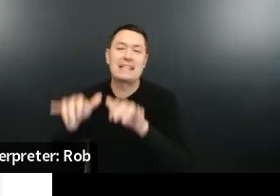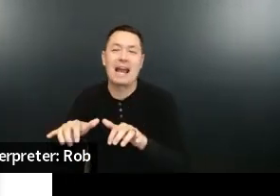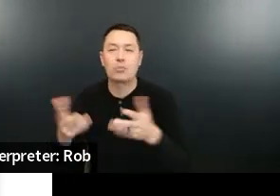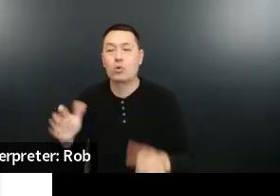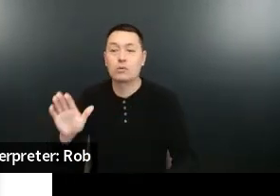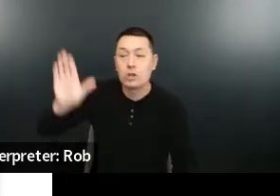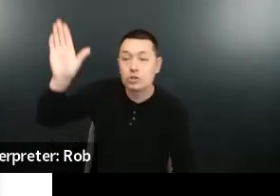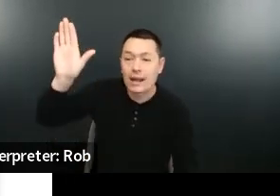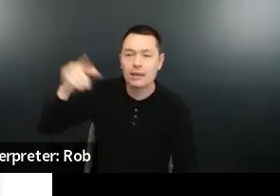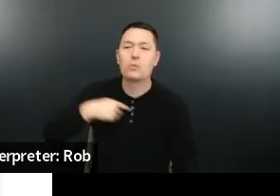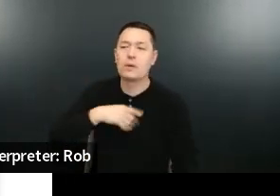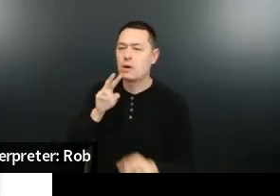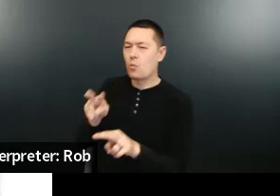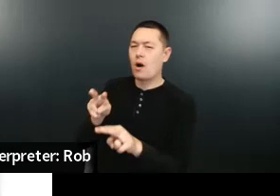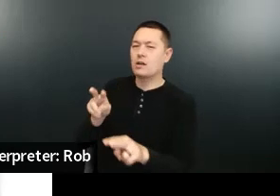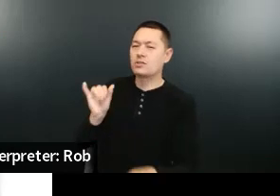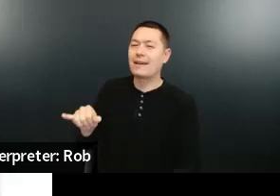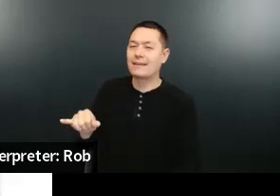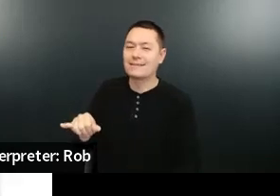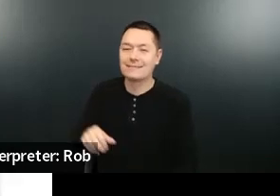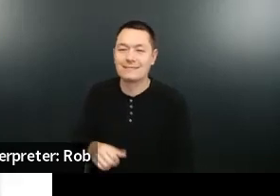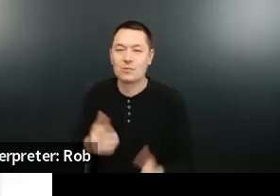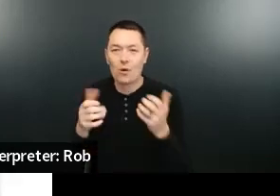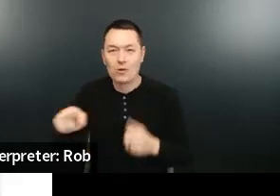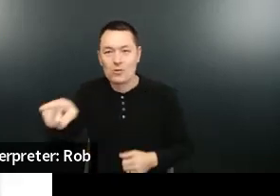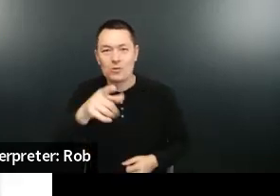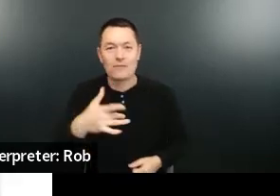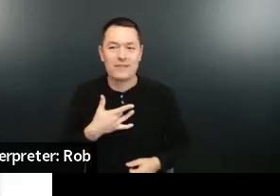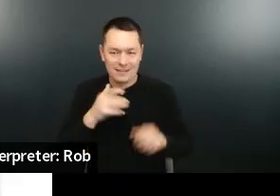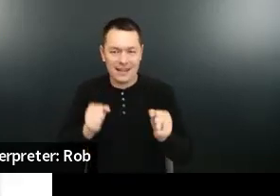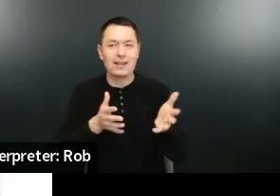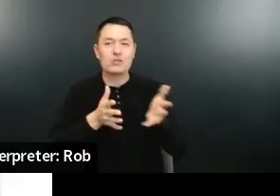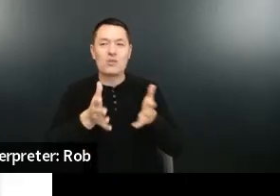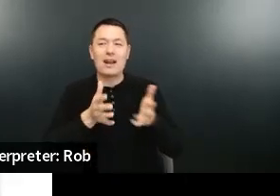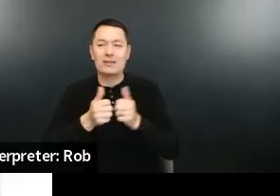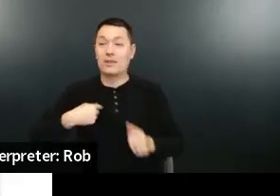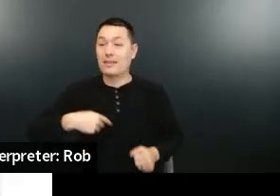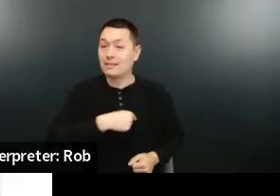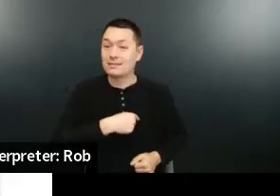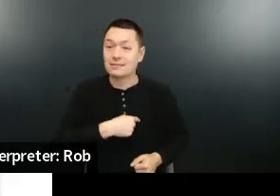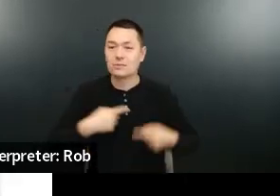We're going to be watching that. We want you to be able to interact with us as we're doing the presentation